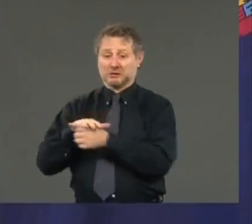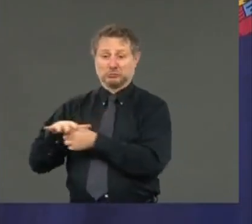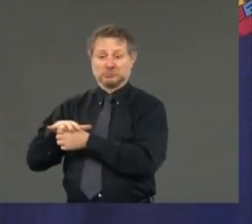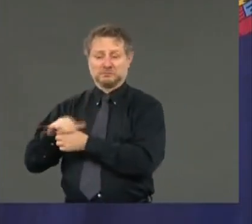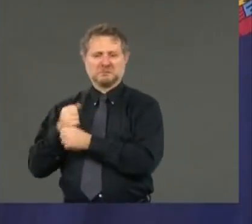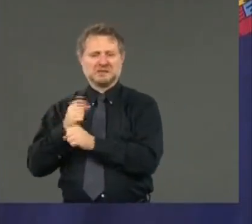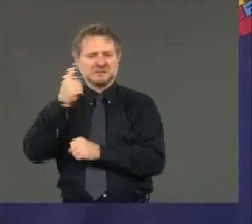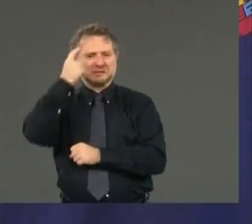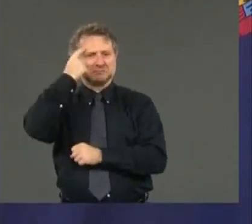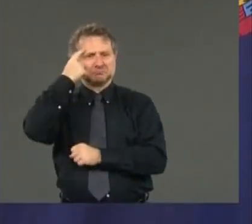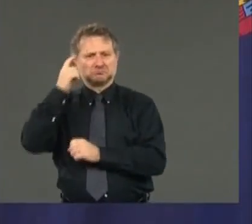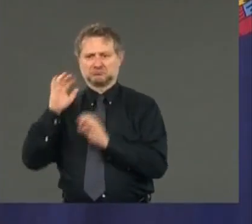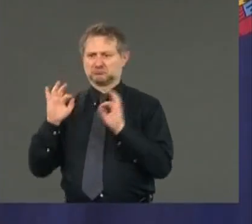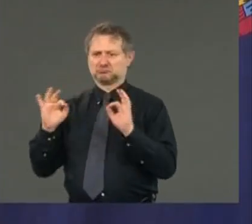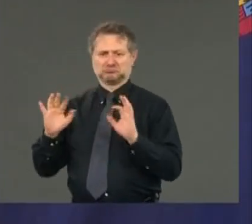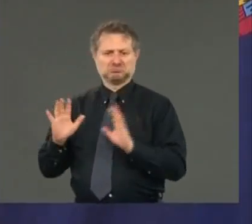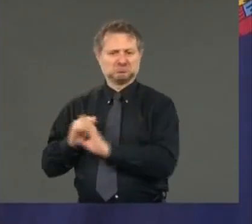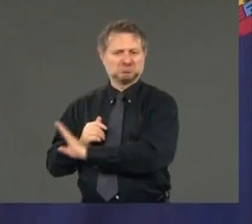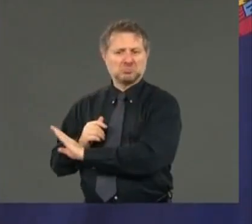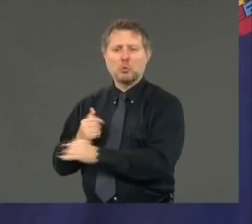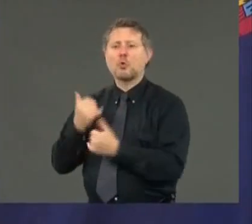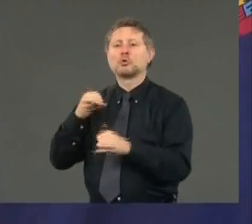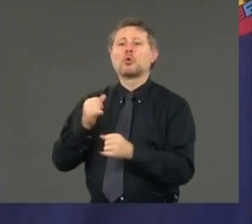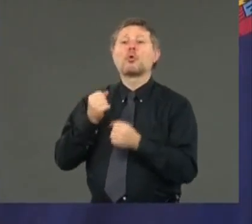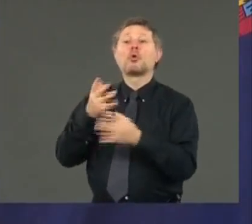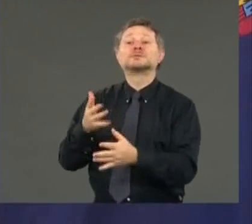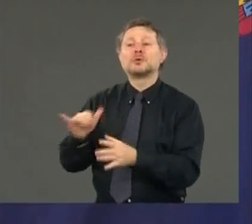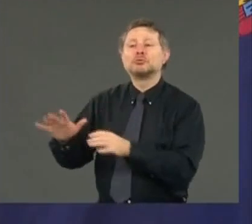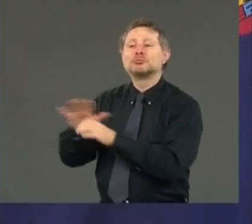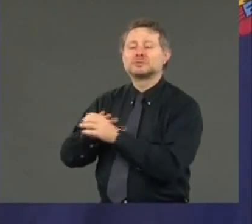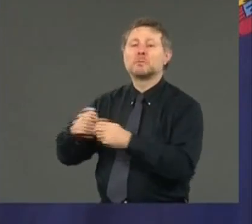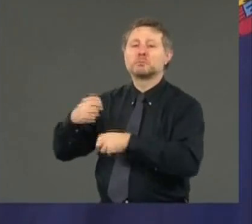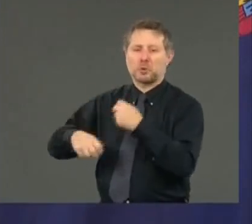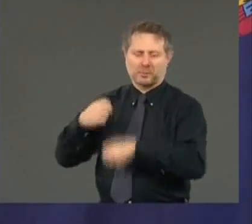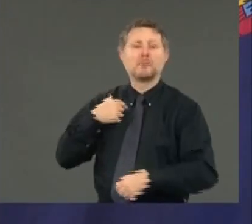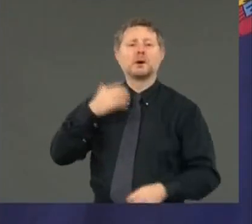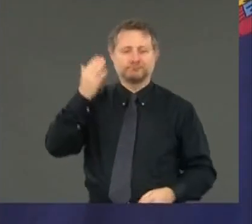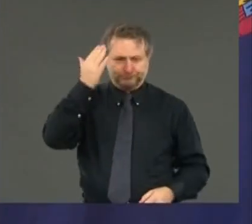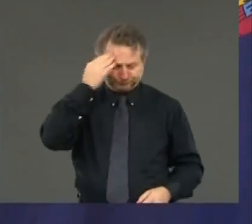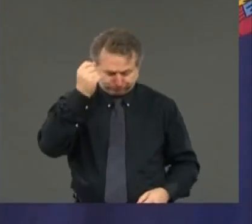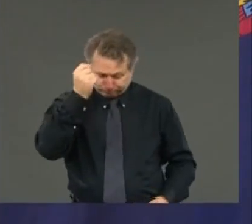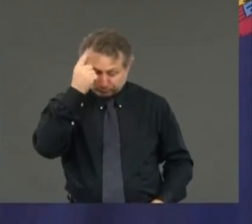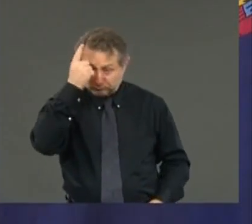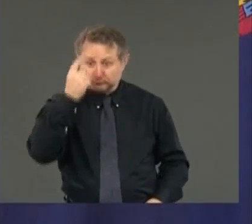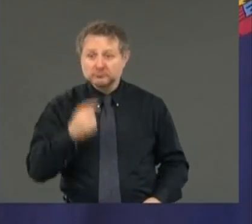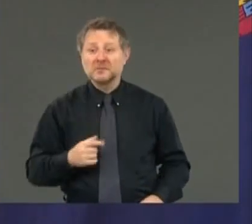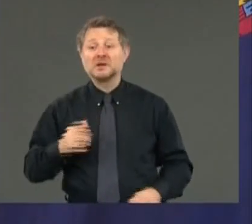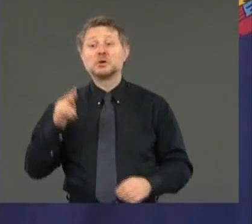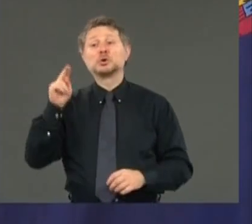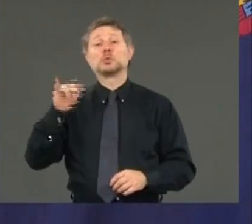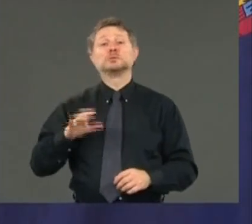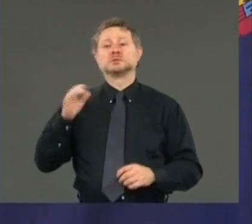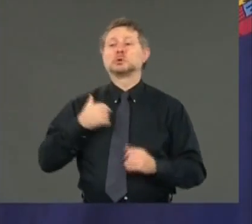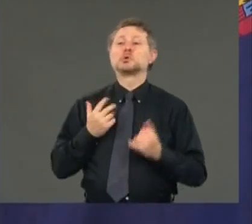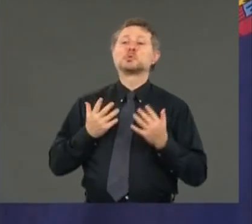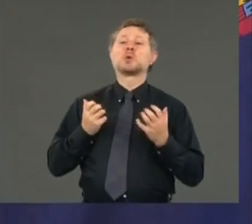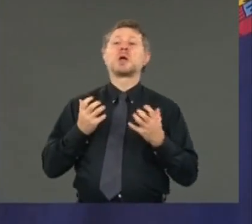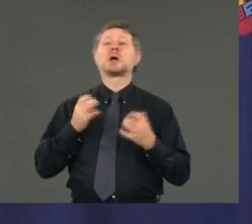FOLK POLICY. THEY CAN SUFFOLK POLICY. THEY CAN MAKE SENSE FOR THE LOCALITY AND CREATE A REGIONAL